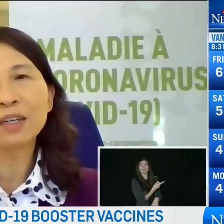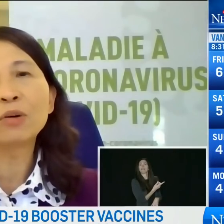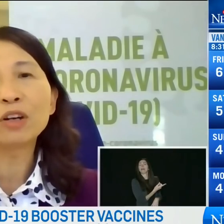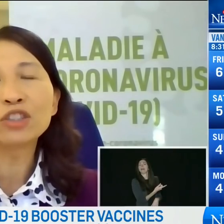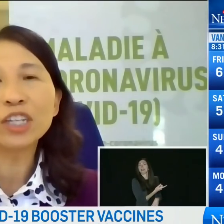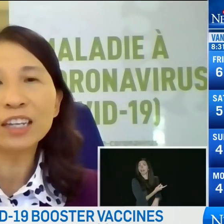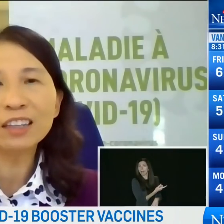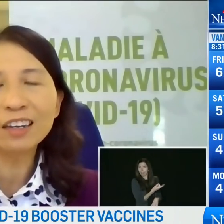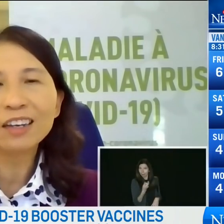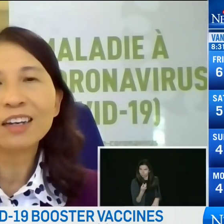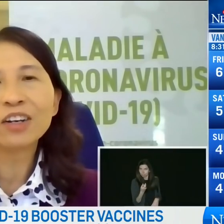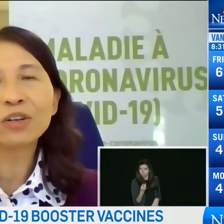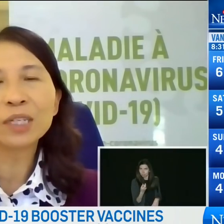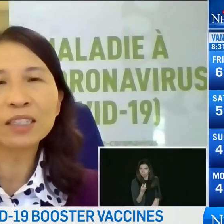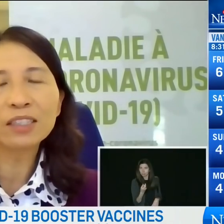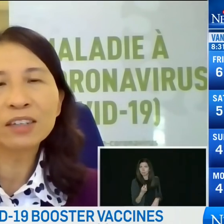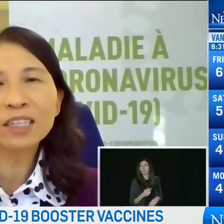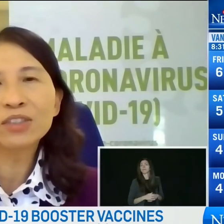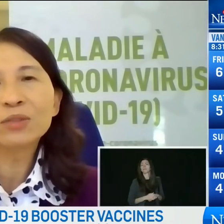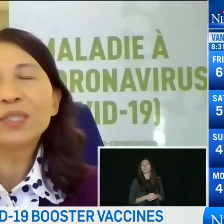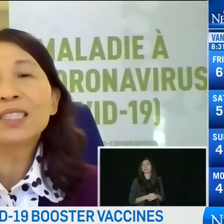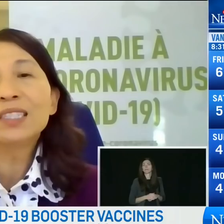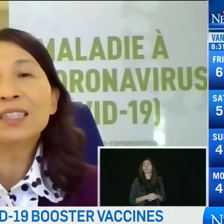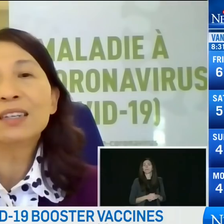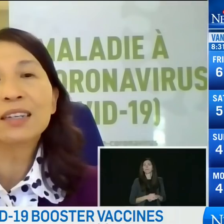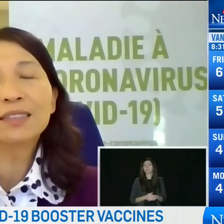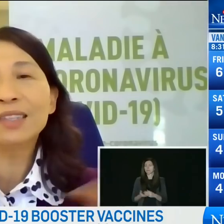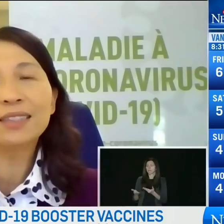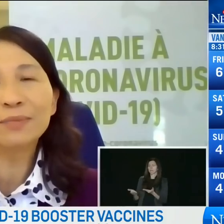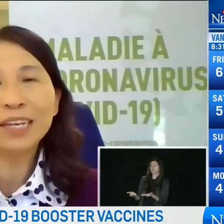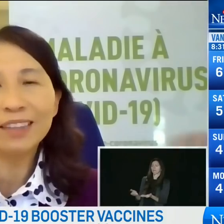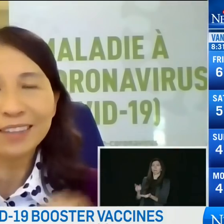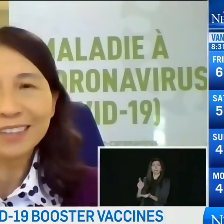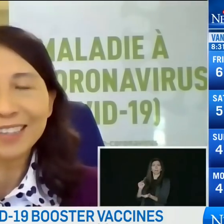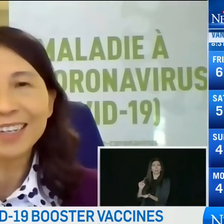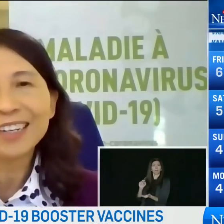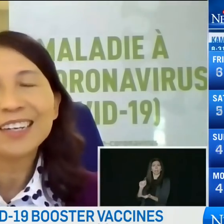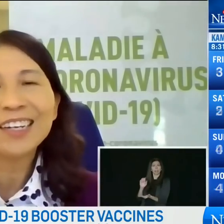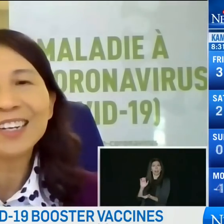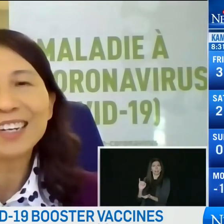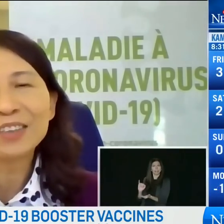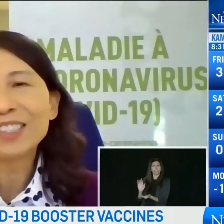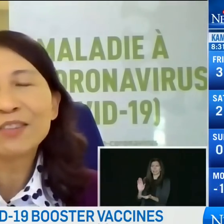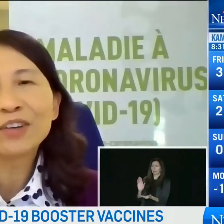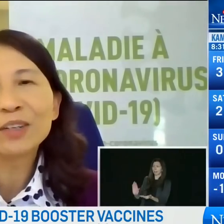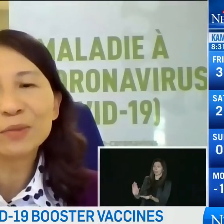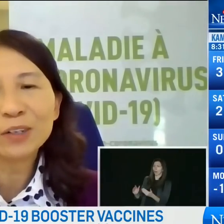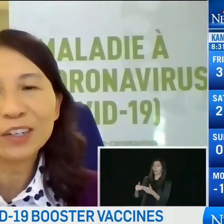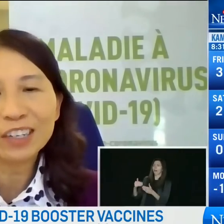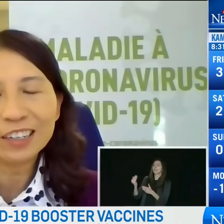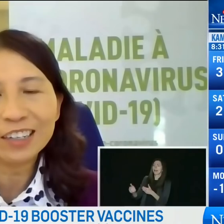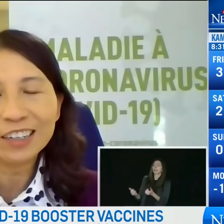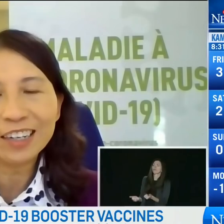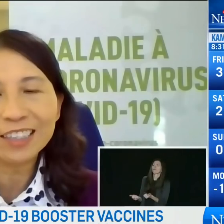THE MINISTER WHEN I ASKED WHEN WILL THE ADVISORY COMMITTEE COME